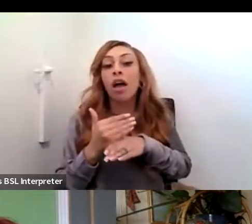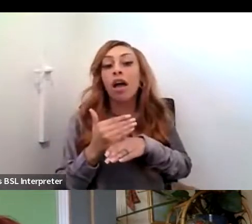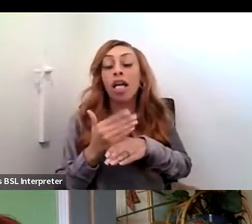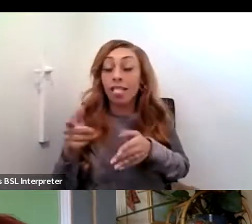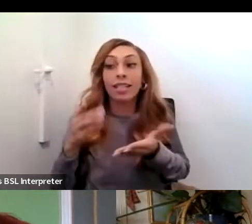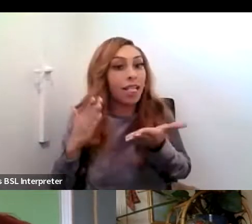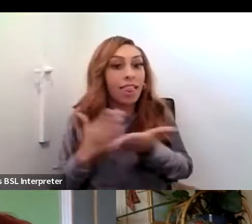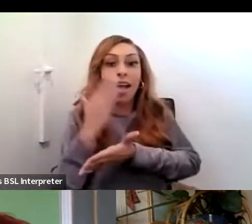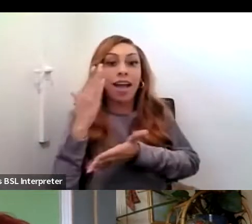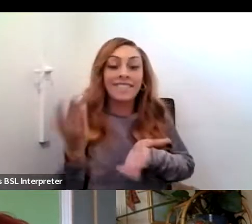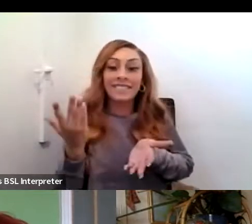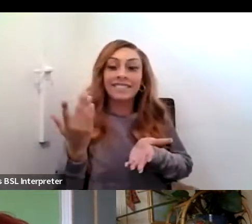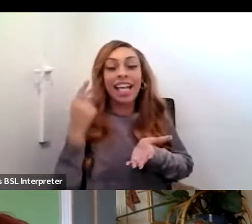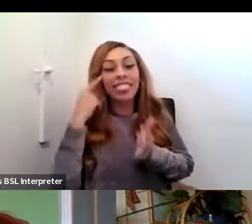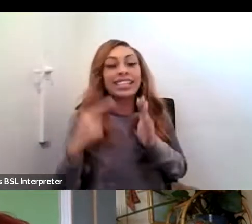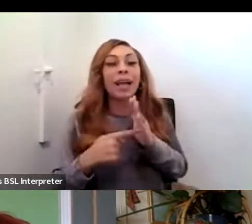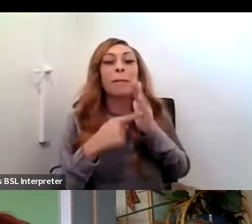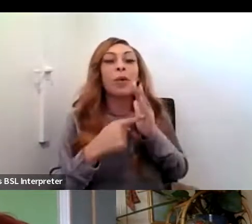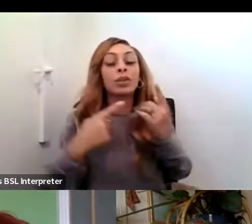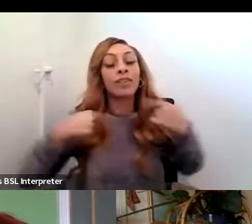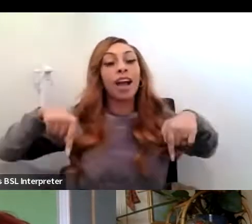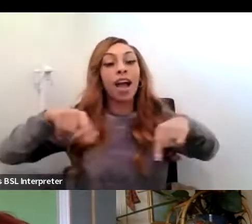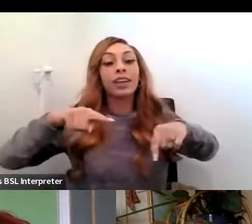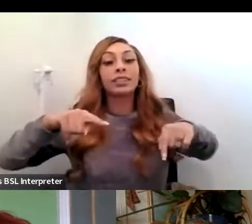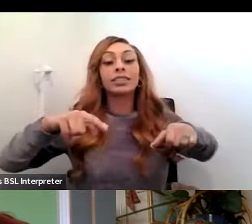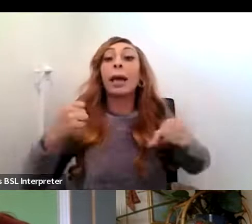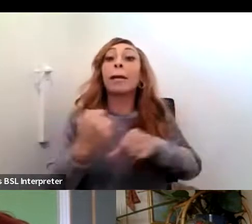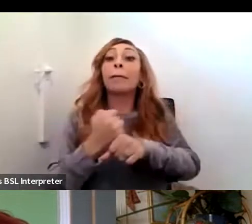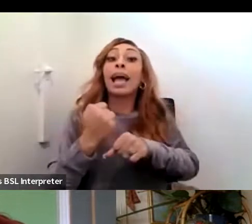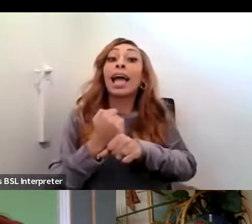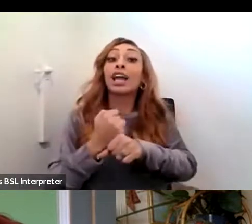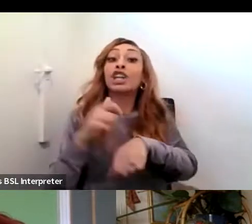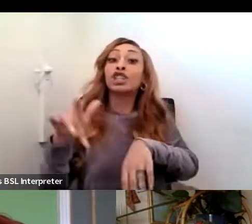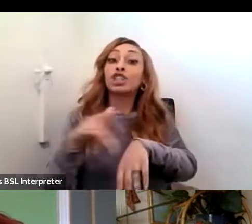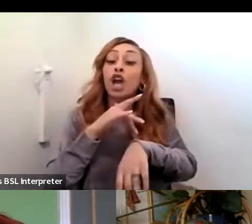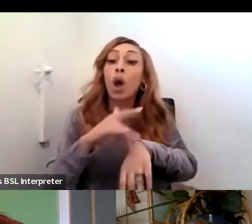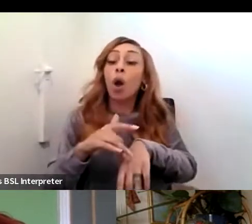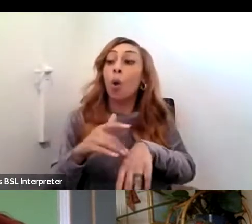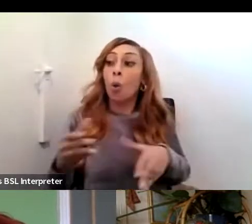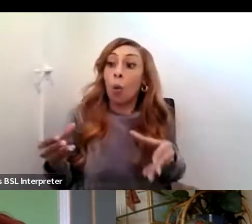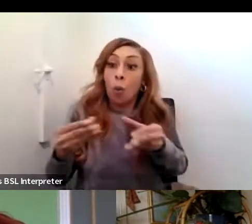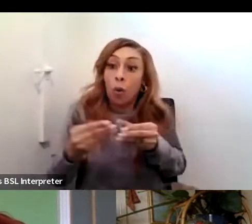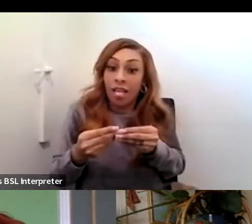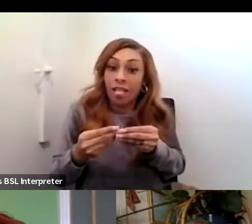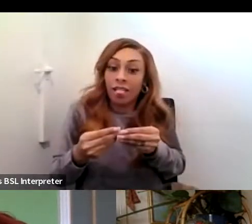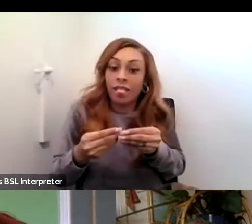but I think the important thing for us was if we were going to make a show with and for people who are confined to their homes,